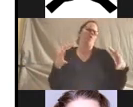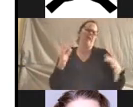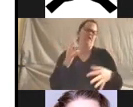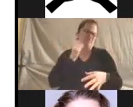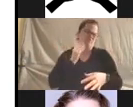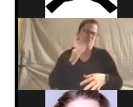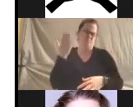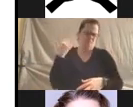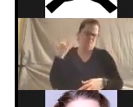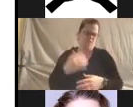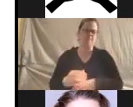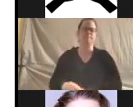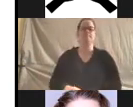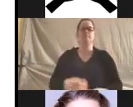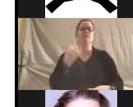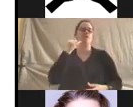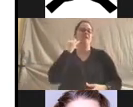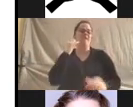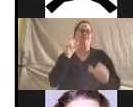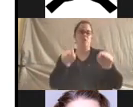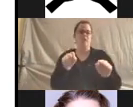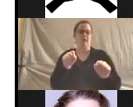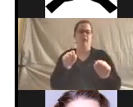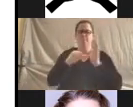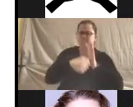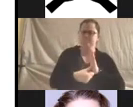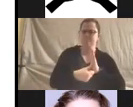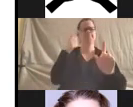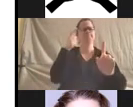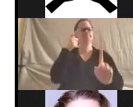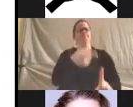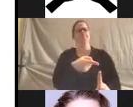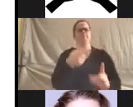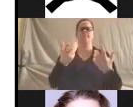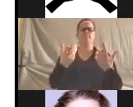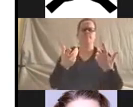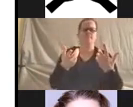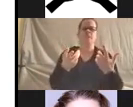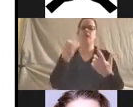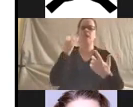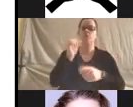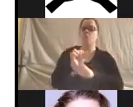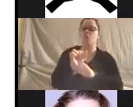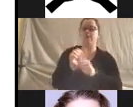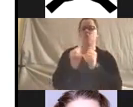And so, if you can point to how and maybe if you're working with Oregon Health Authority,